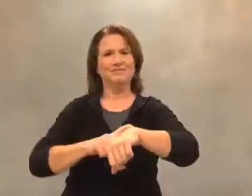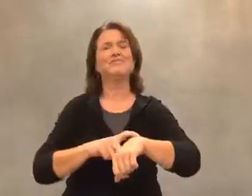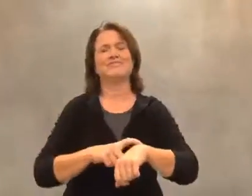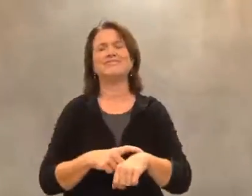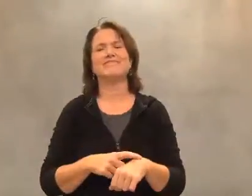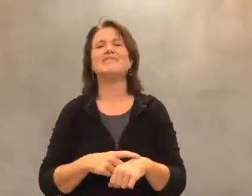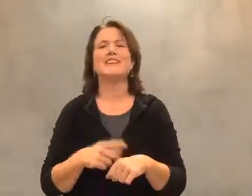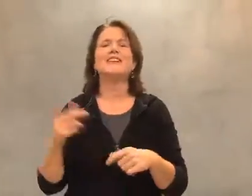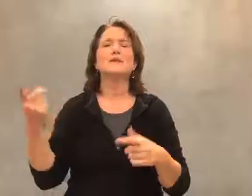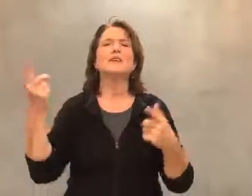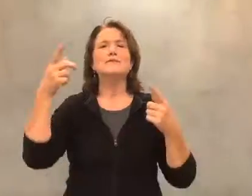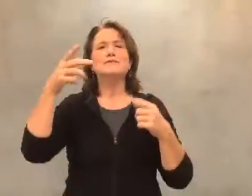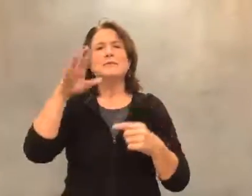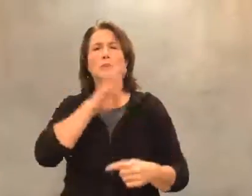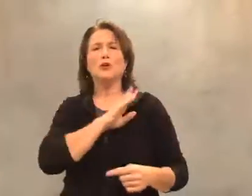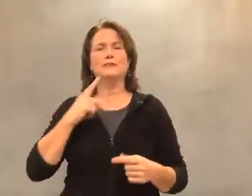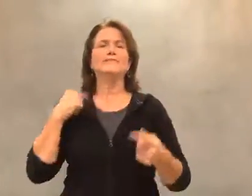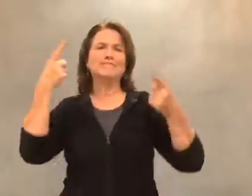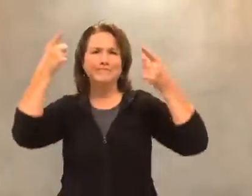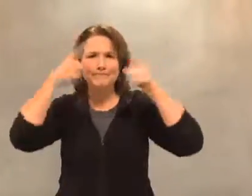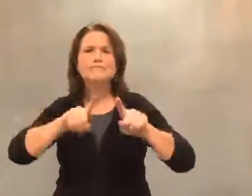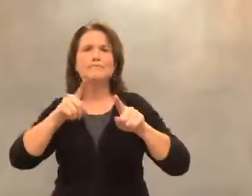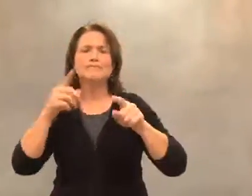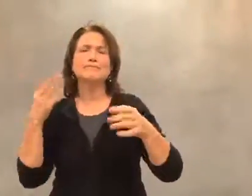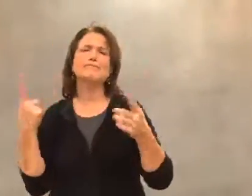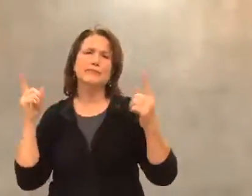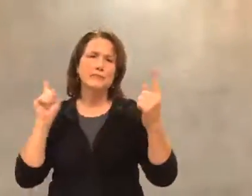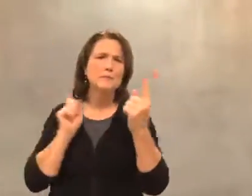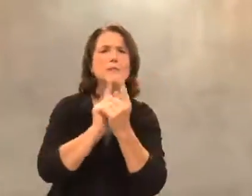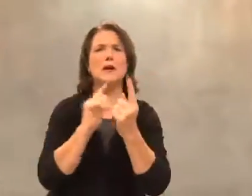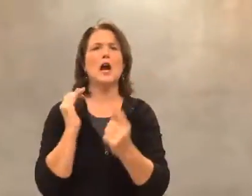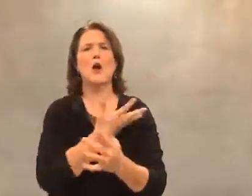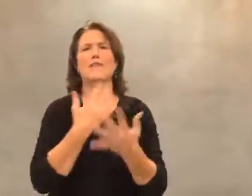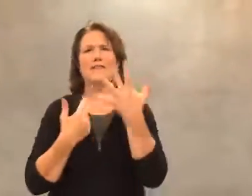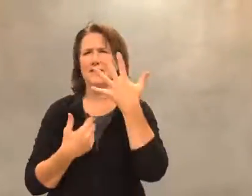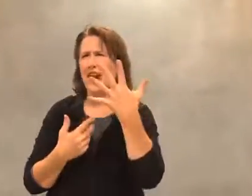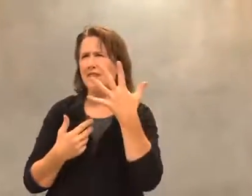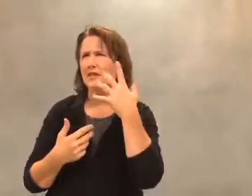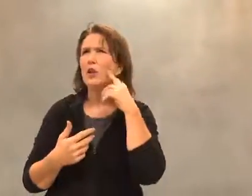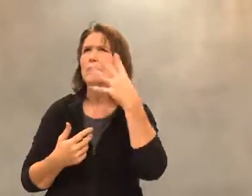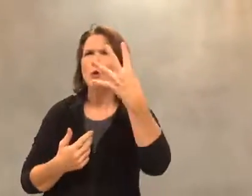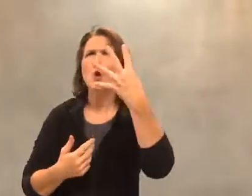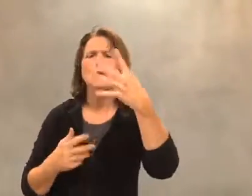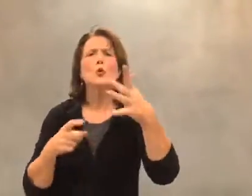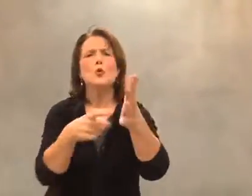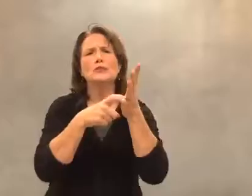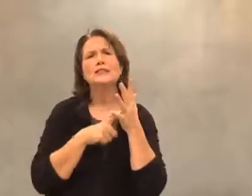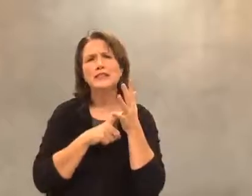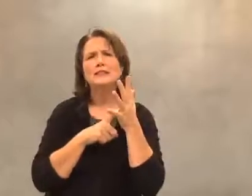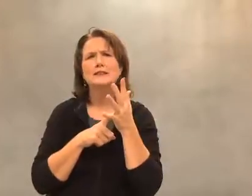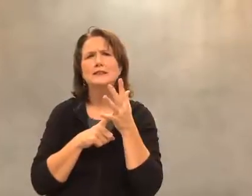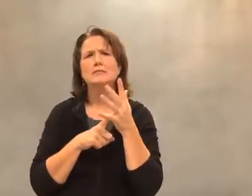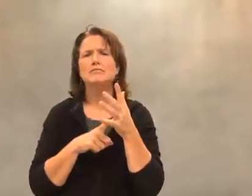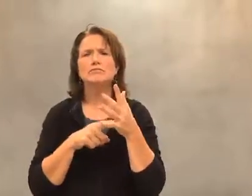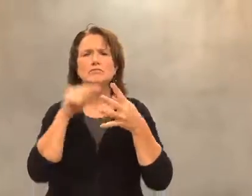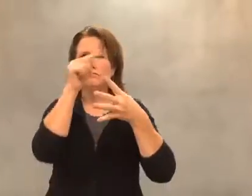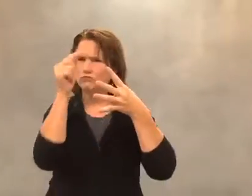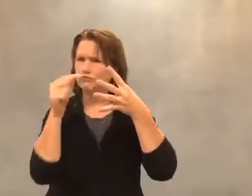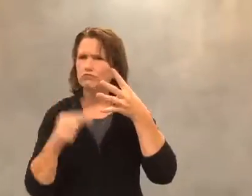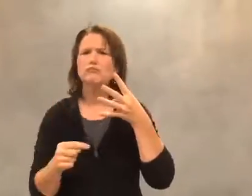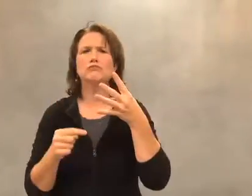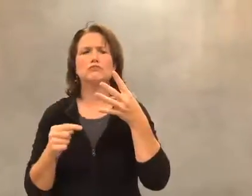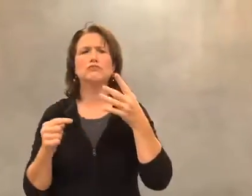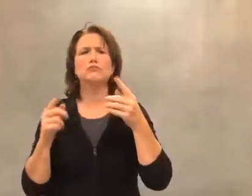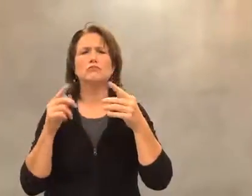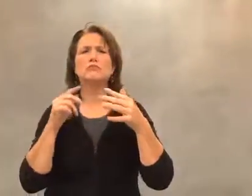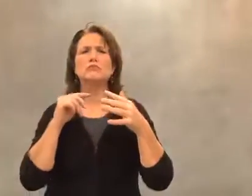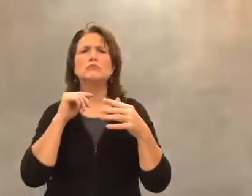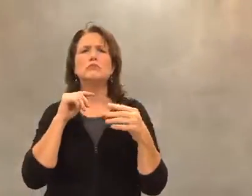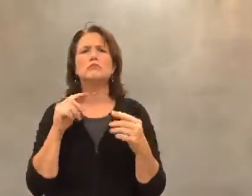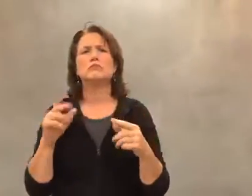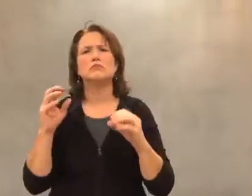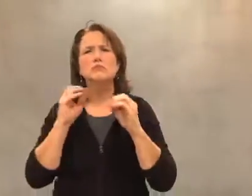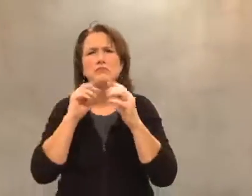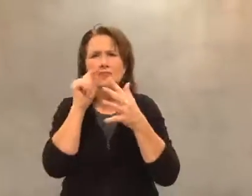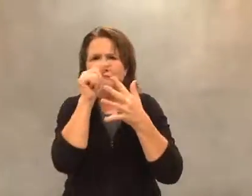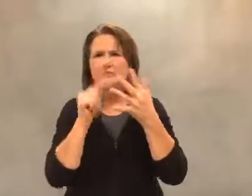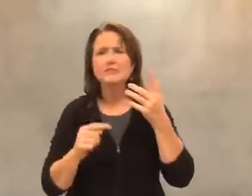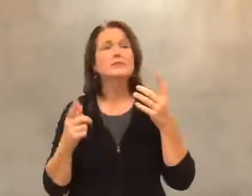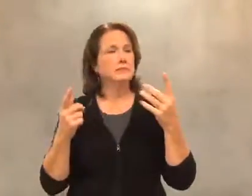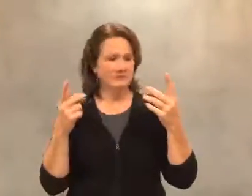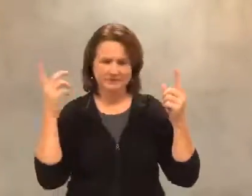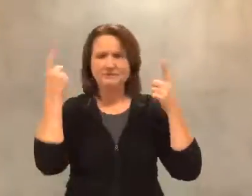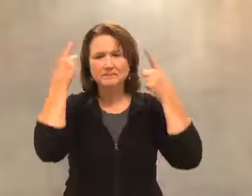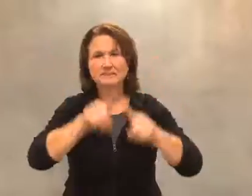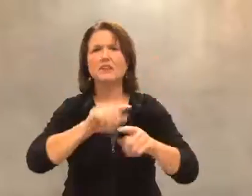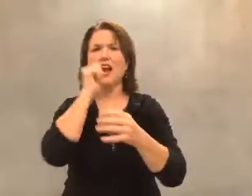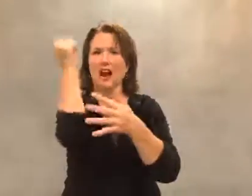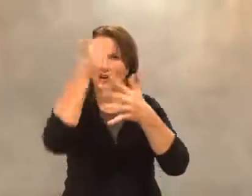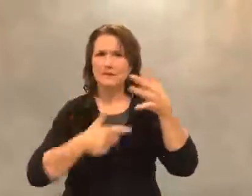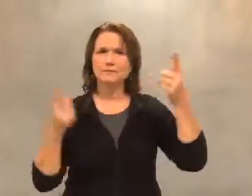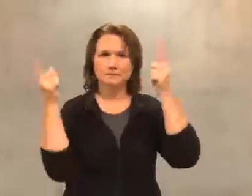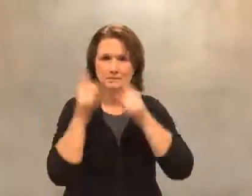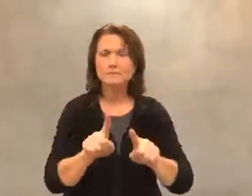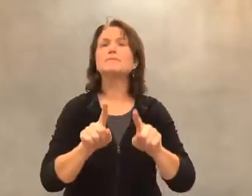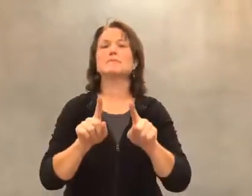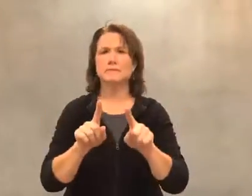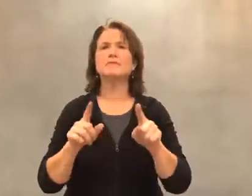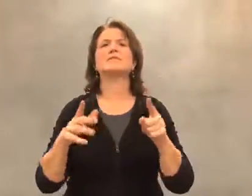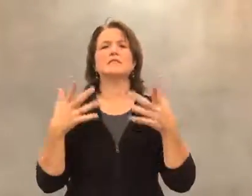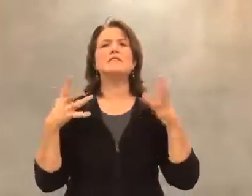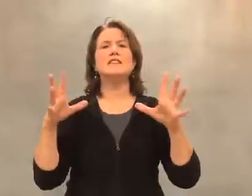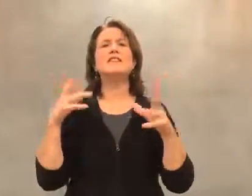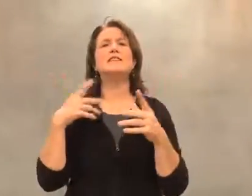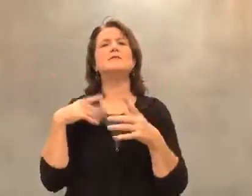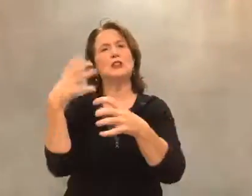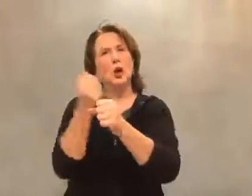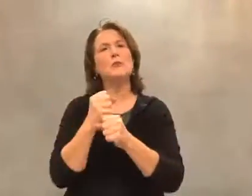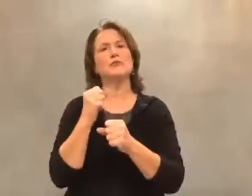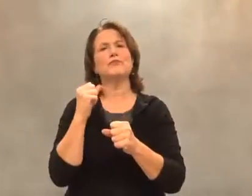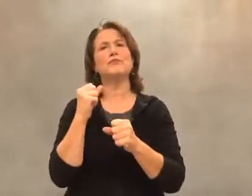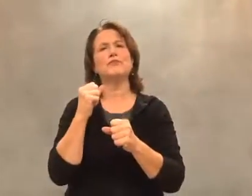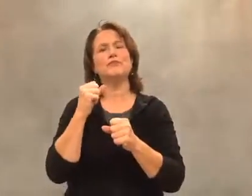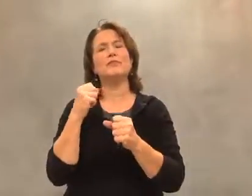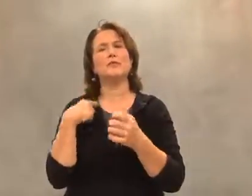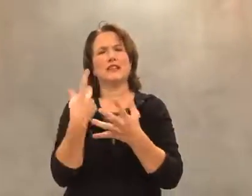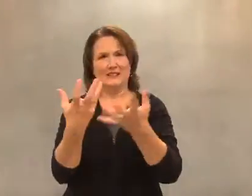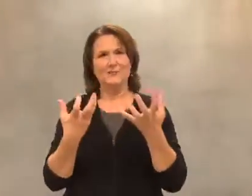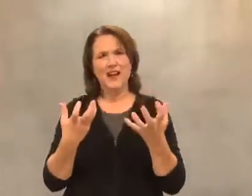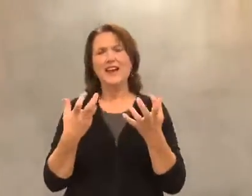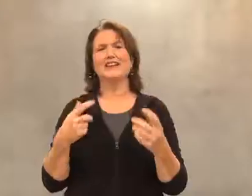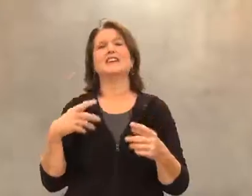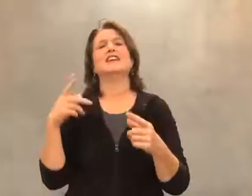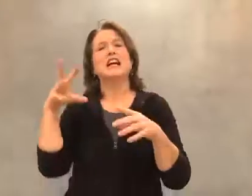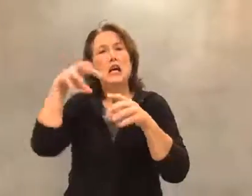The board finally agreed to meet all of the four demands we had made.